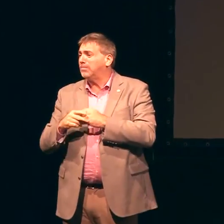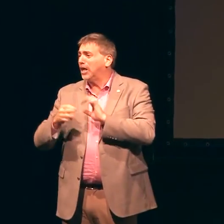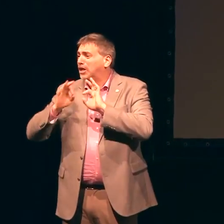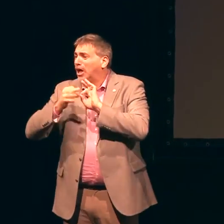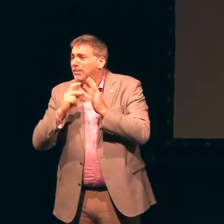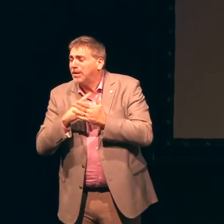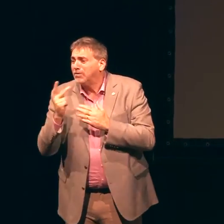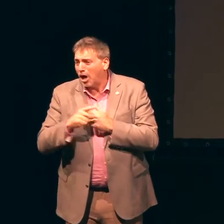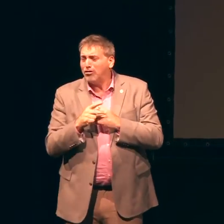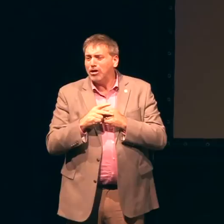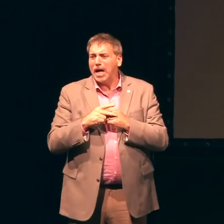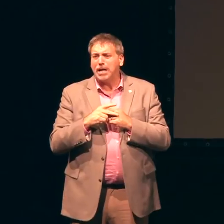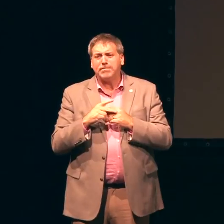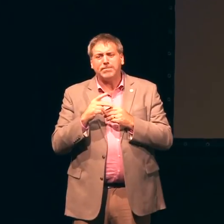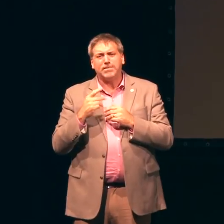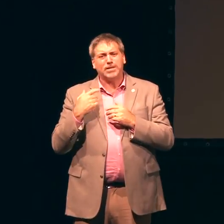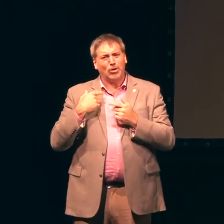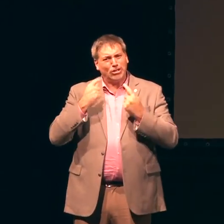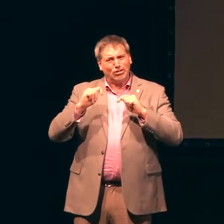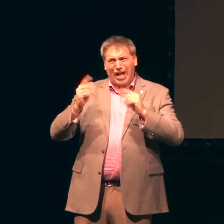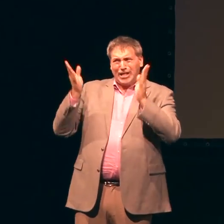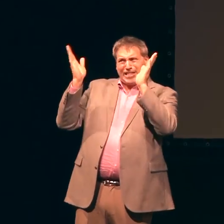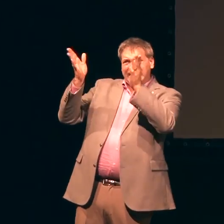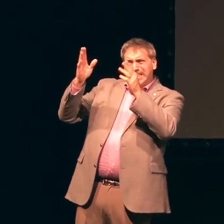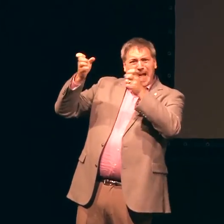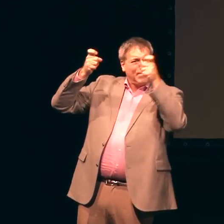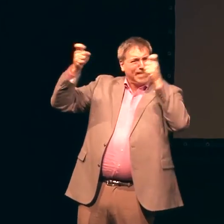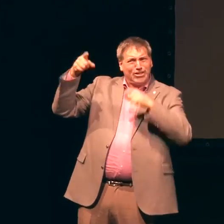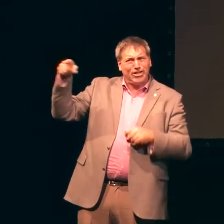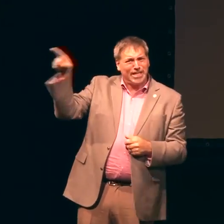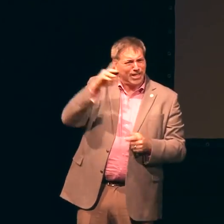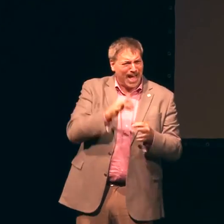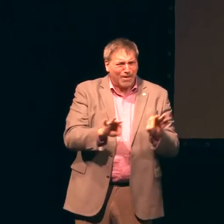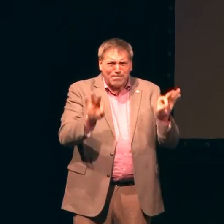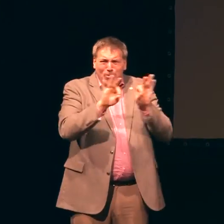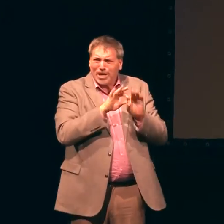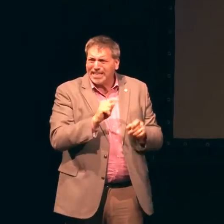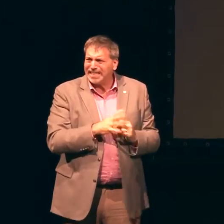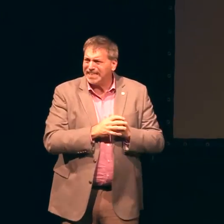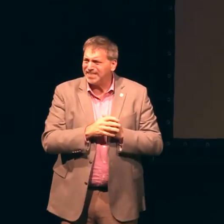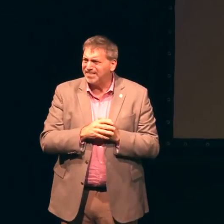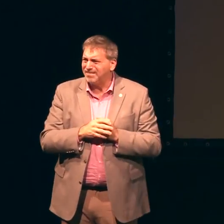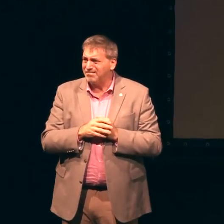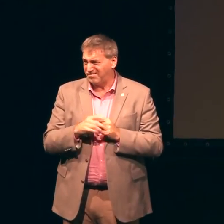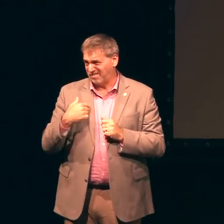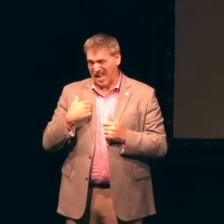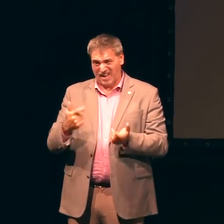Deaf studies programs, interpreting programs. We're trying to convince administration how